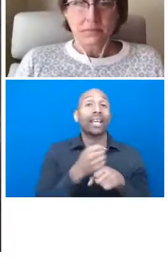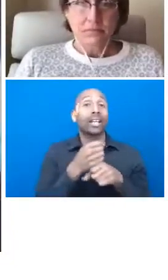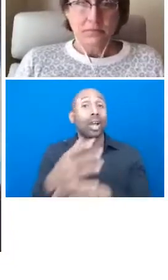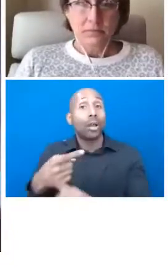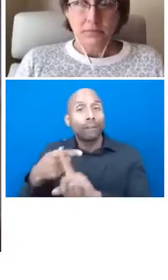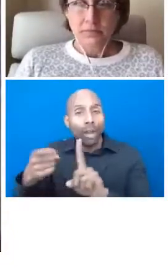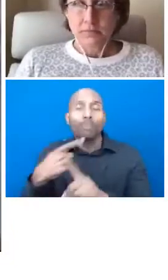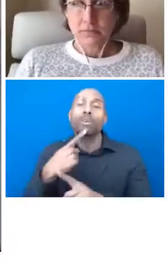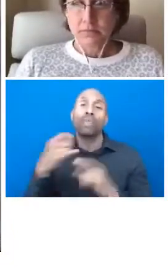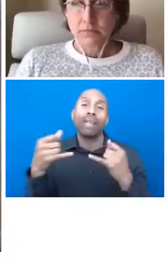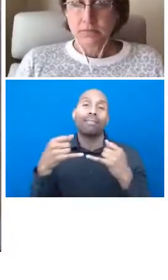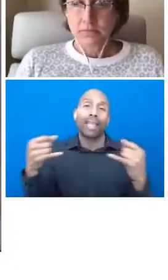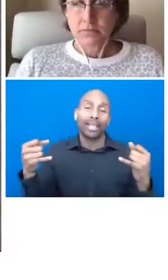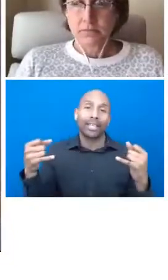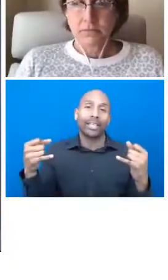Jeffrey: Okay.